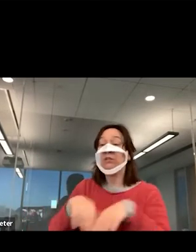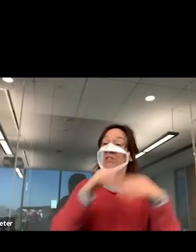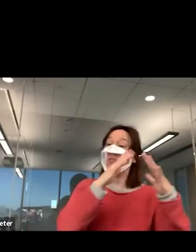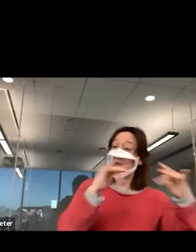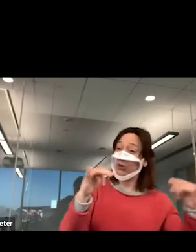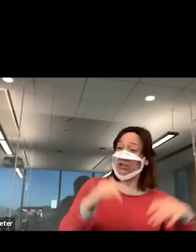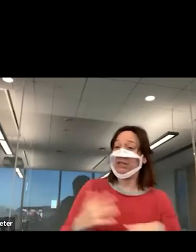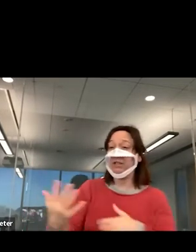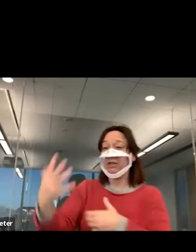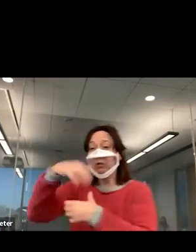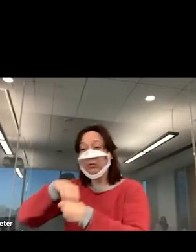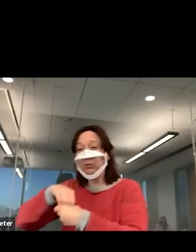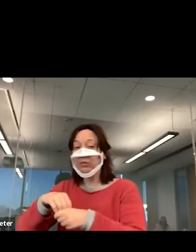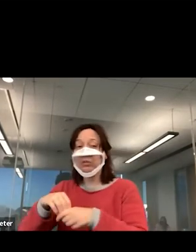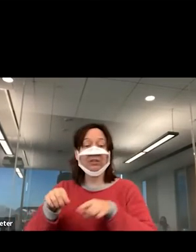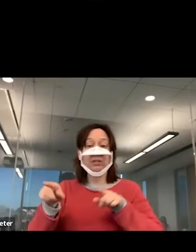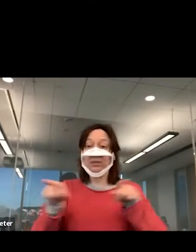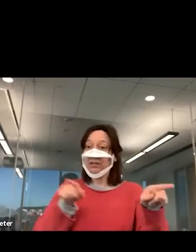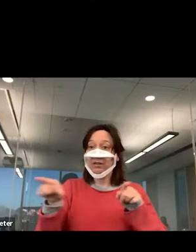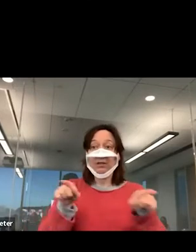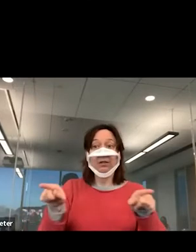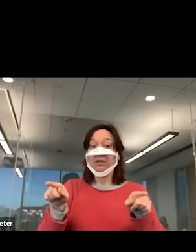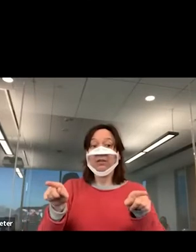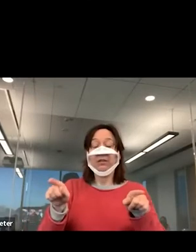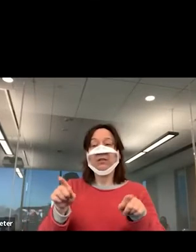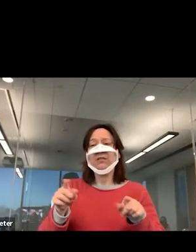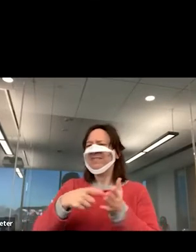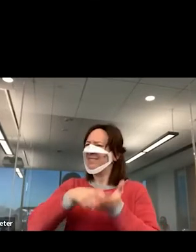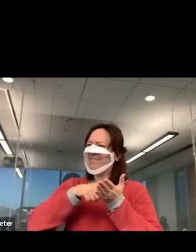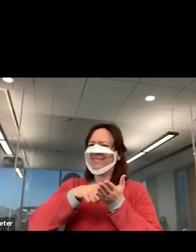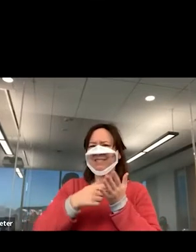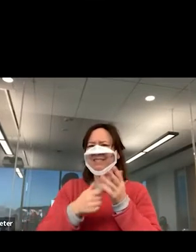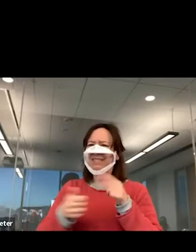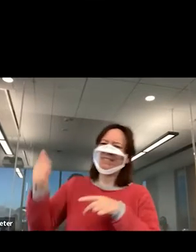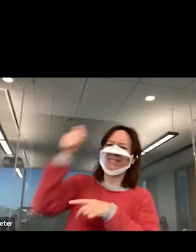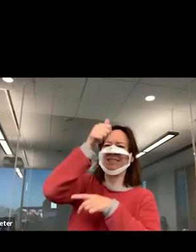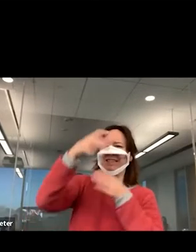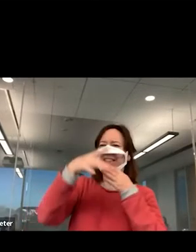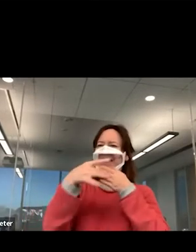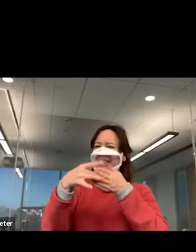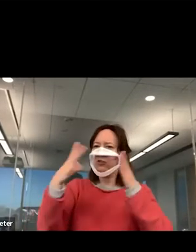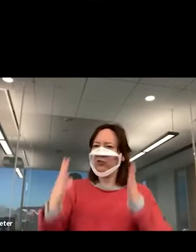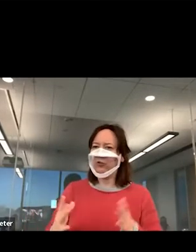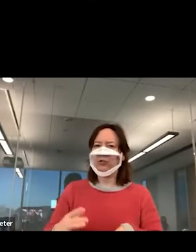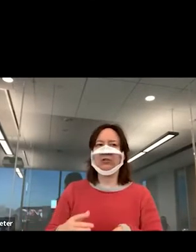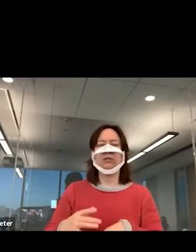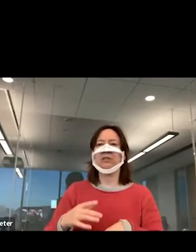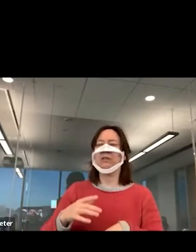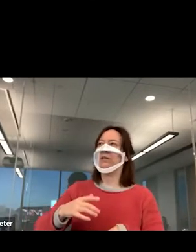in any aspect there has to be leadership it has to come from the top it has to be people don't